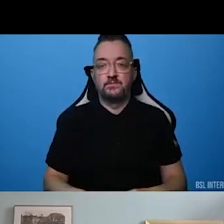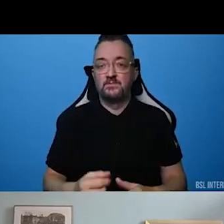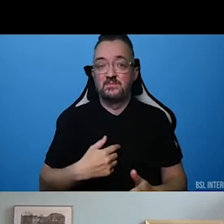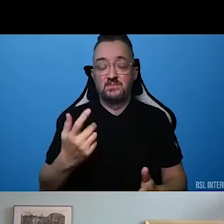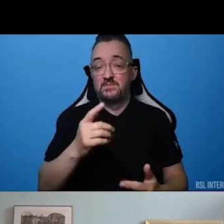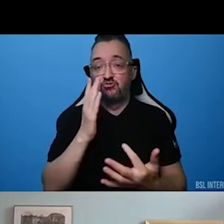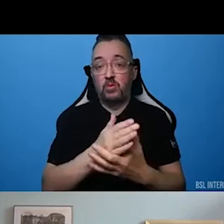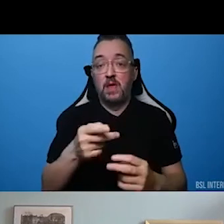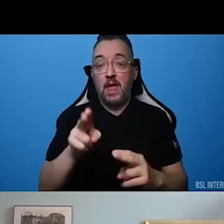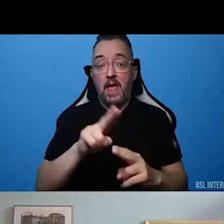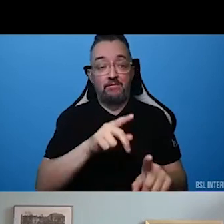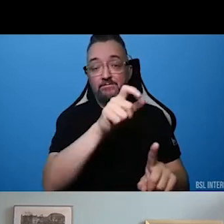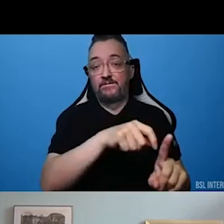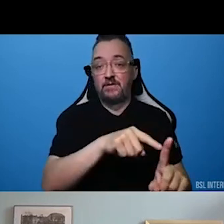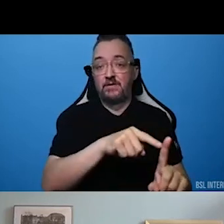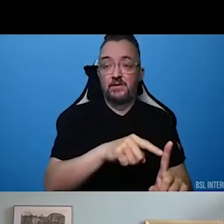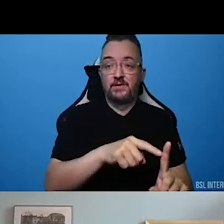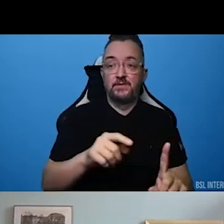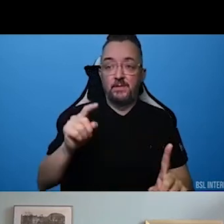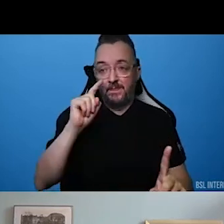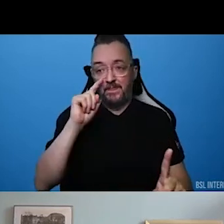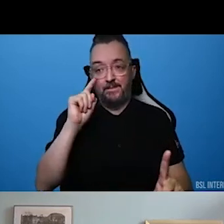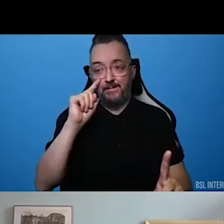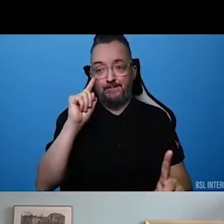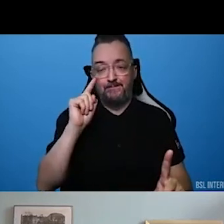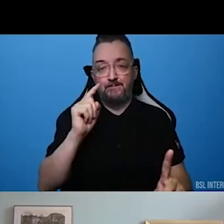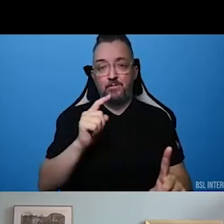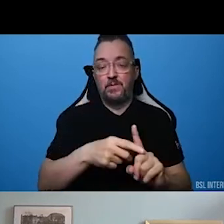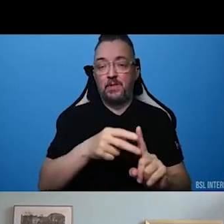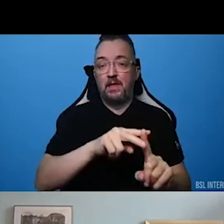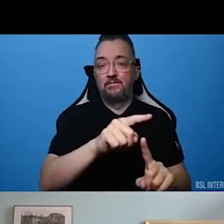that if you know the kind of the moral case for it